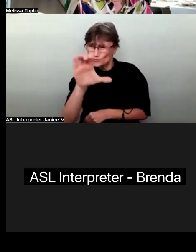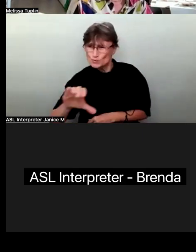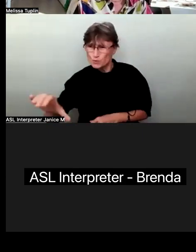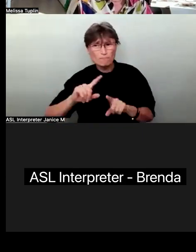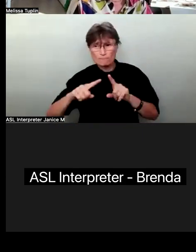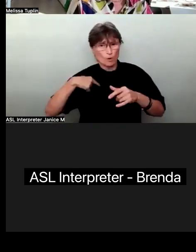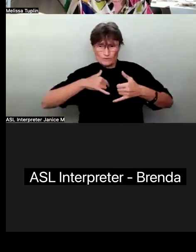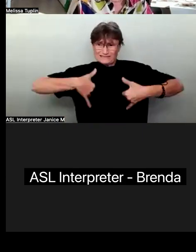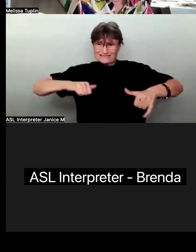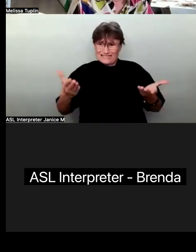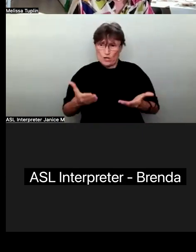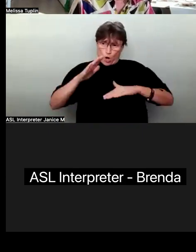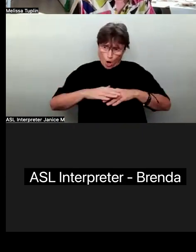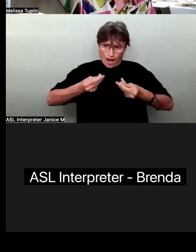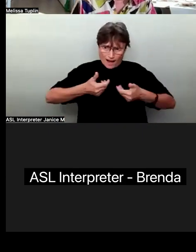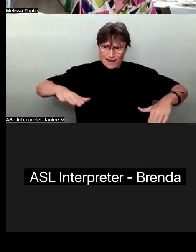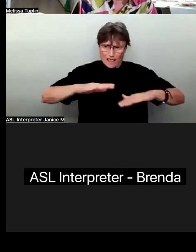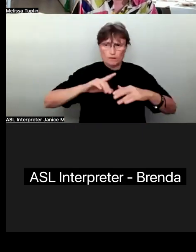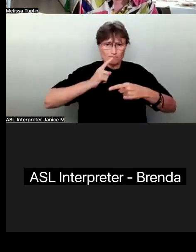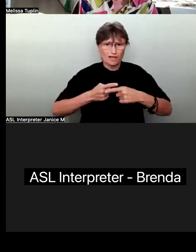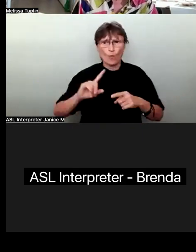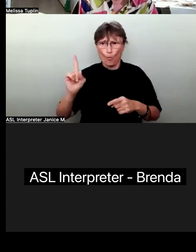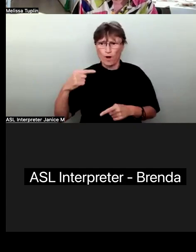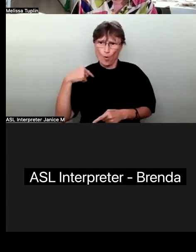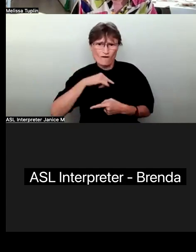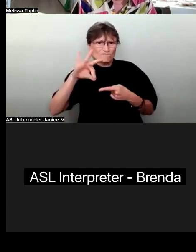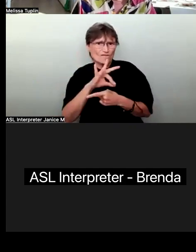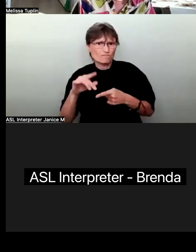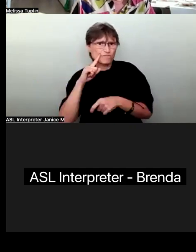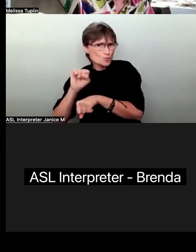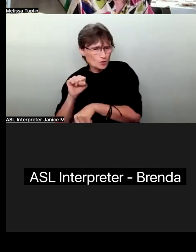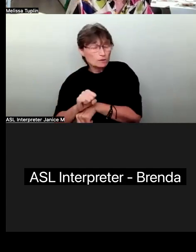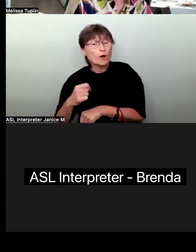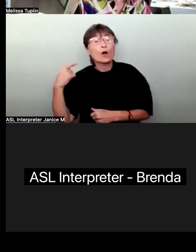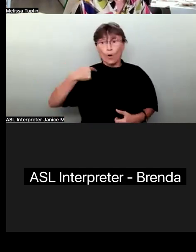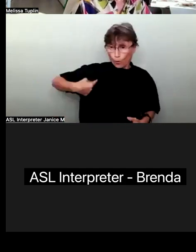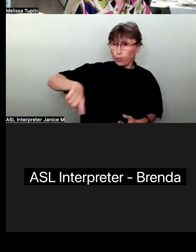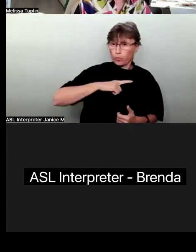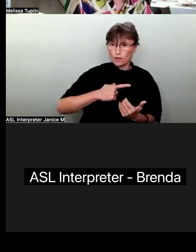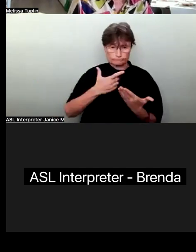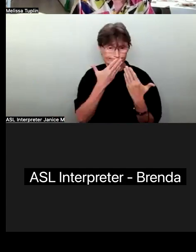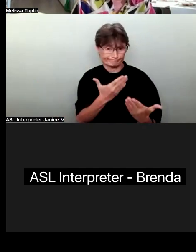to do our work. We acknowledge that the land we gather on, Mohkinsstsis, is the ancestral